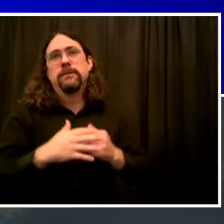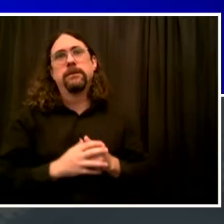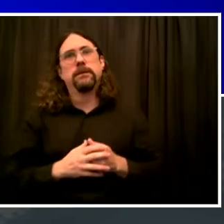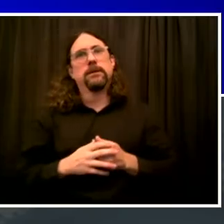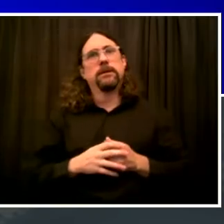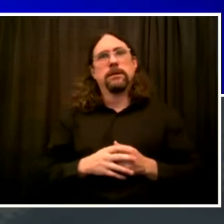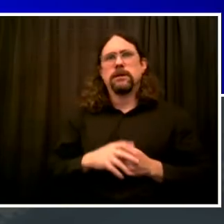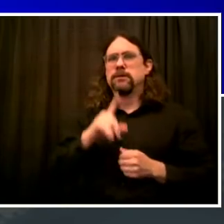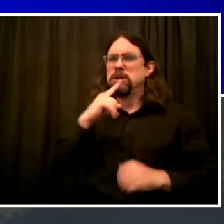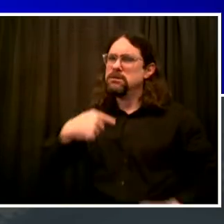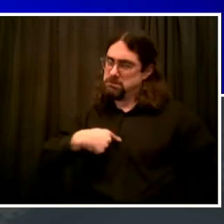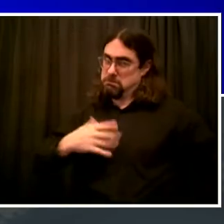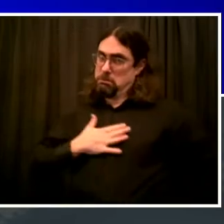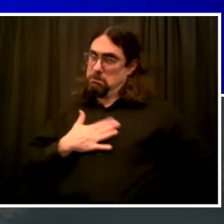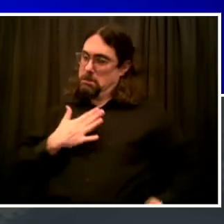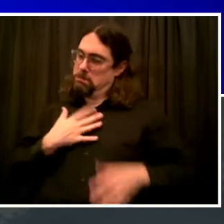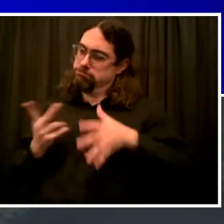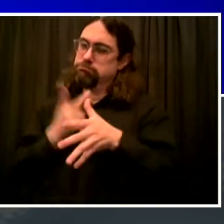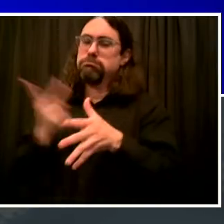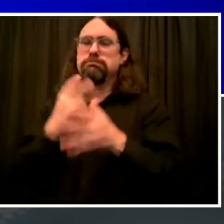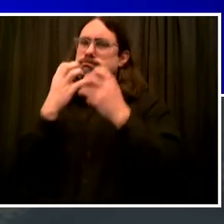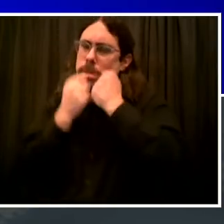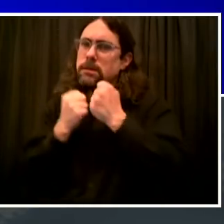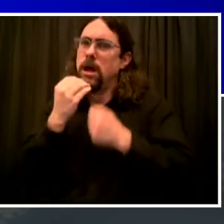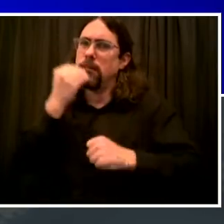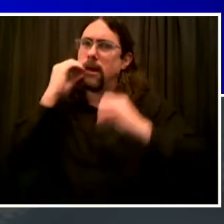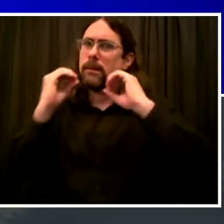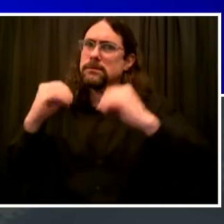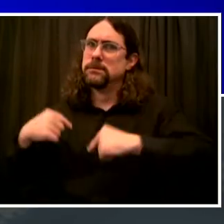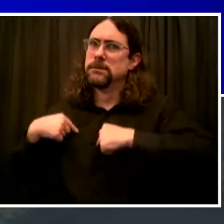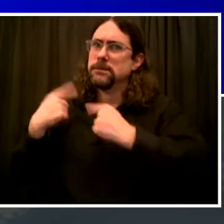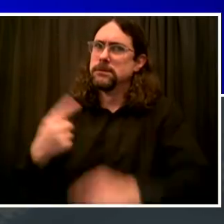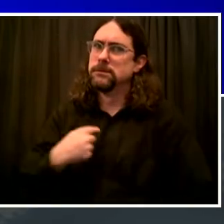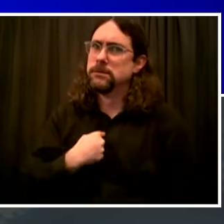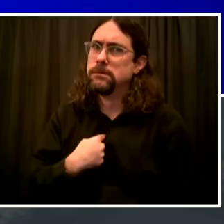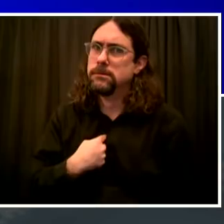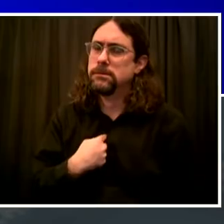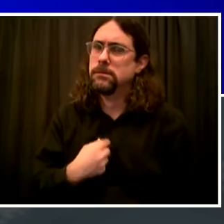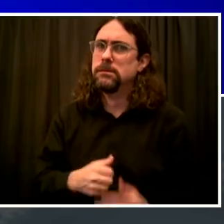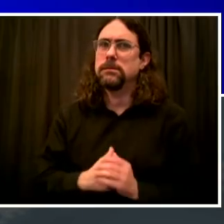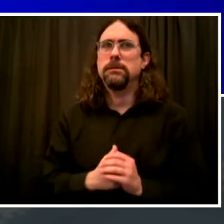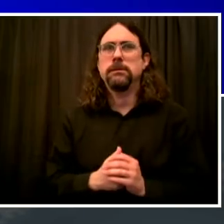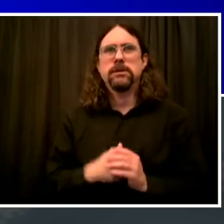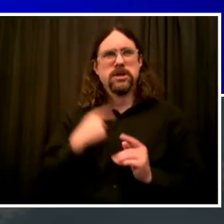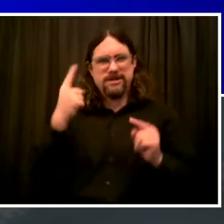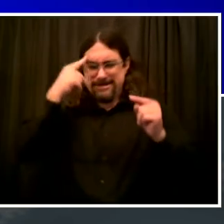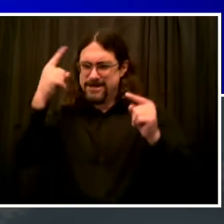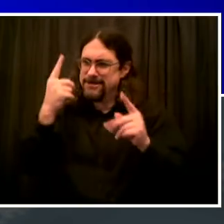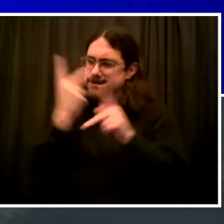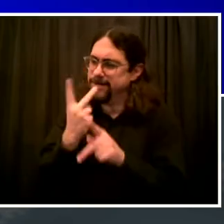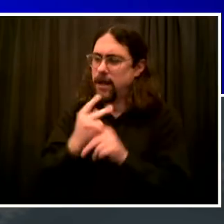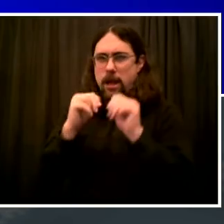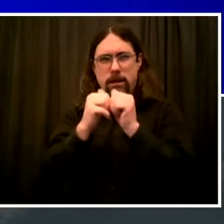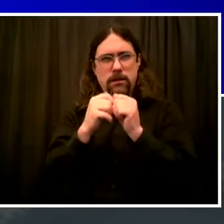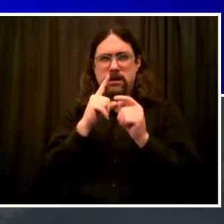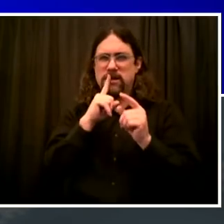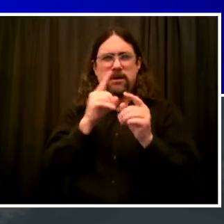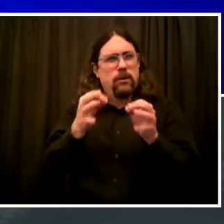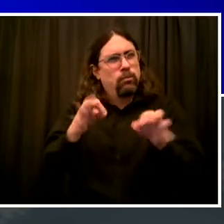HUMANE, VERY DECENT, VERY CAREFUL, THOUGHT FULL CONNECTIONS TO HOMELESS